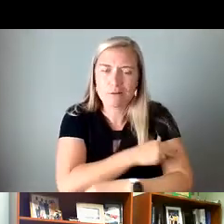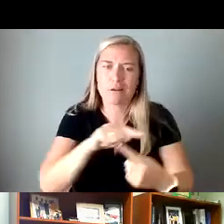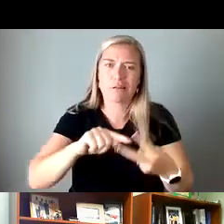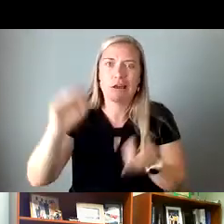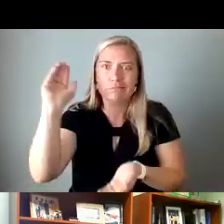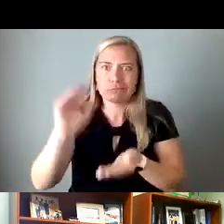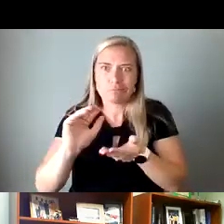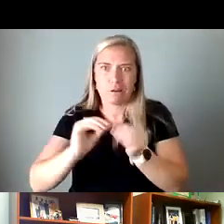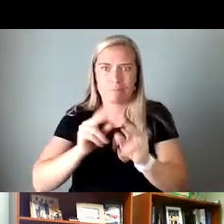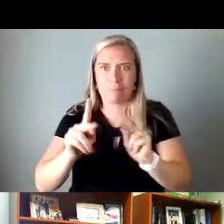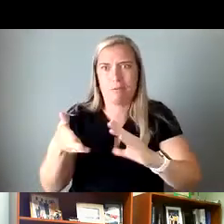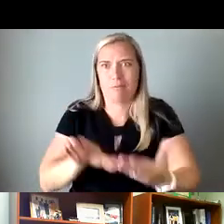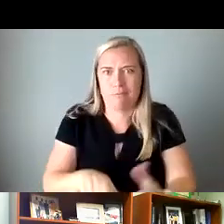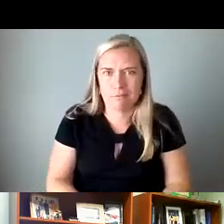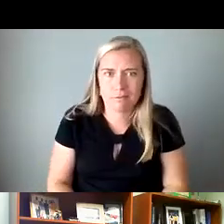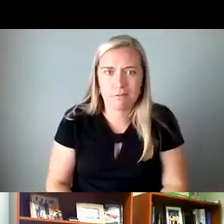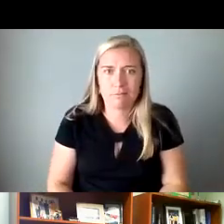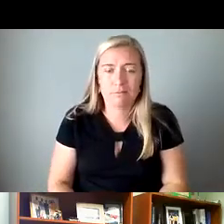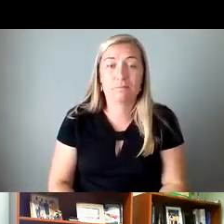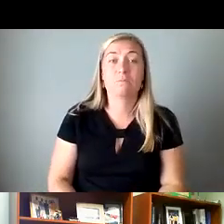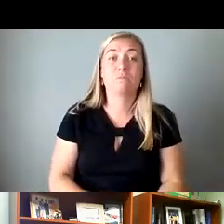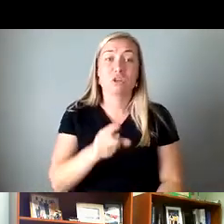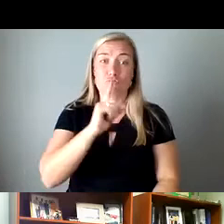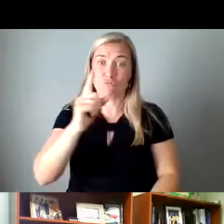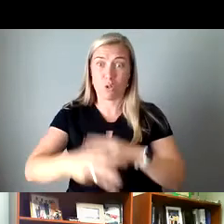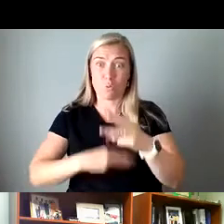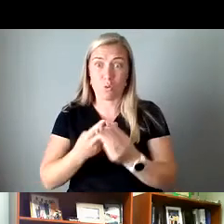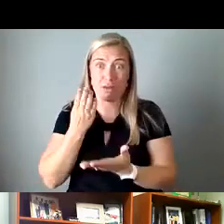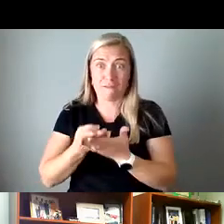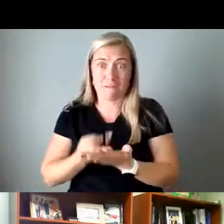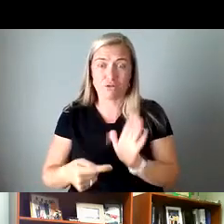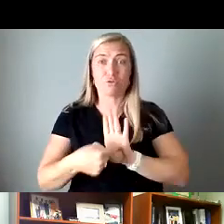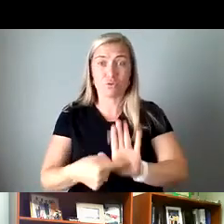in real world evidence what we're finding is that these vaccines are actually really equal